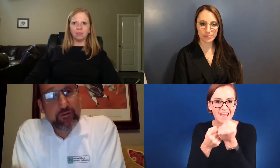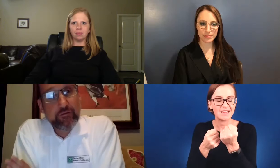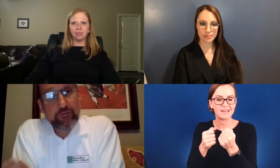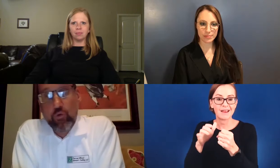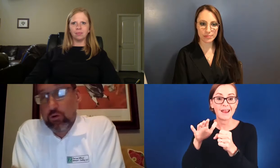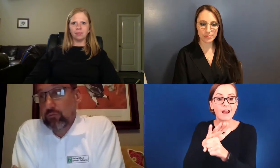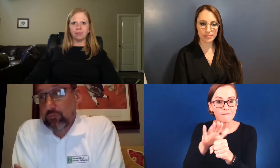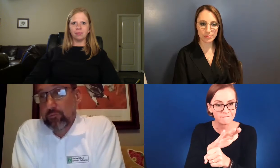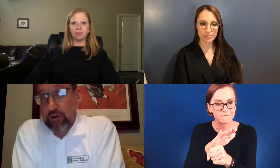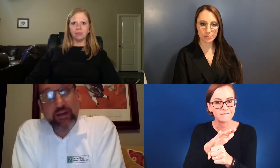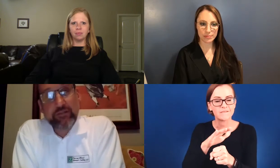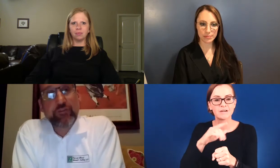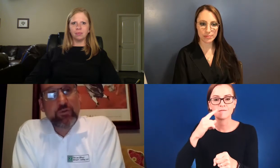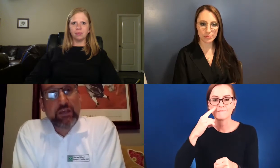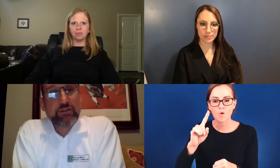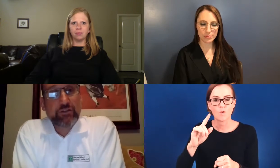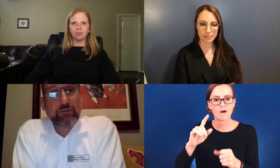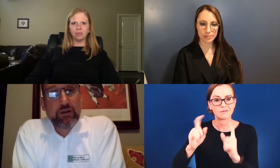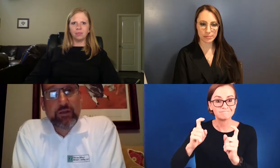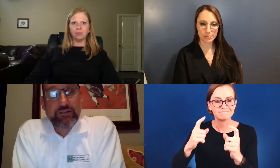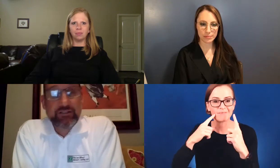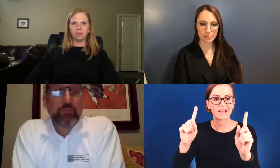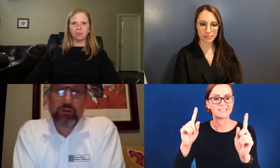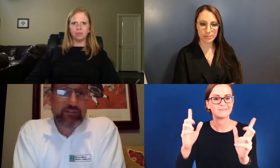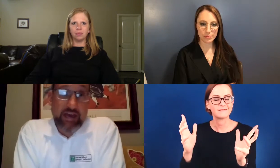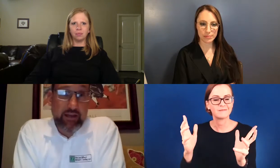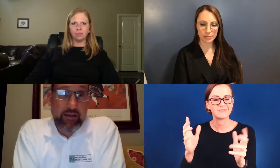for effective communication. I mean, it's as simple as that.